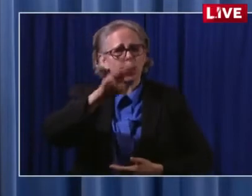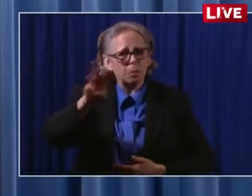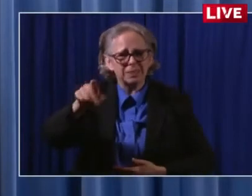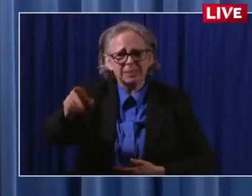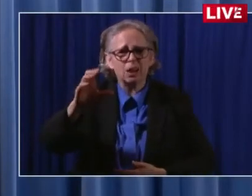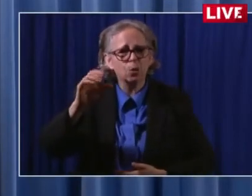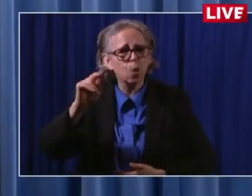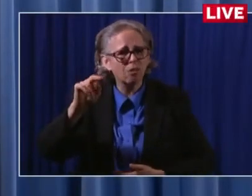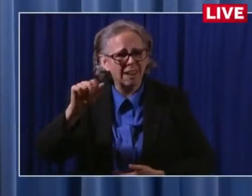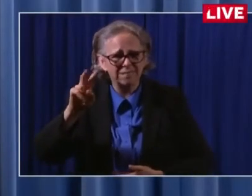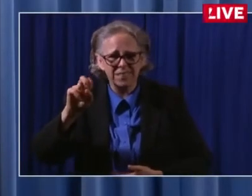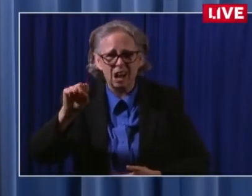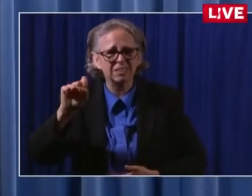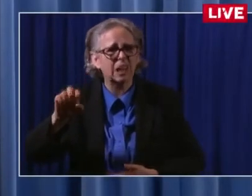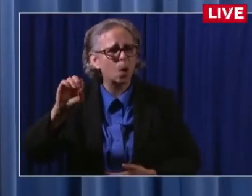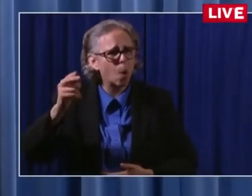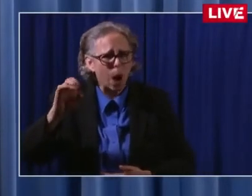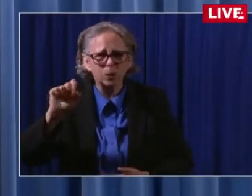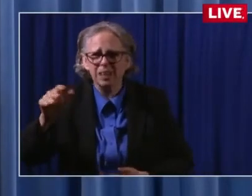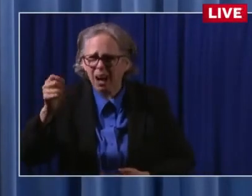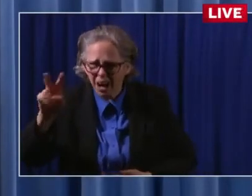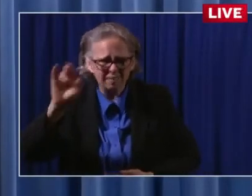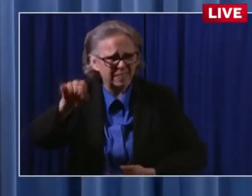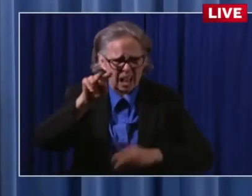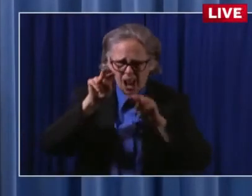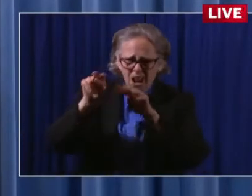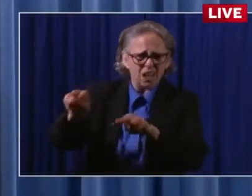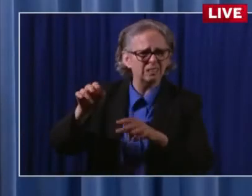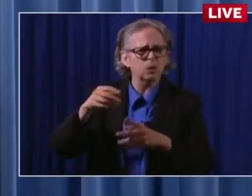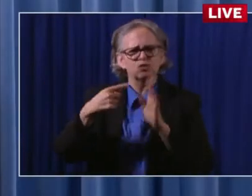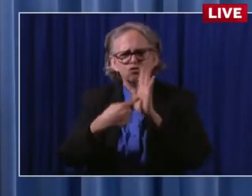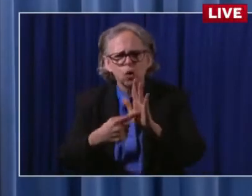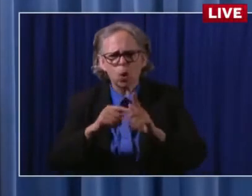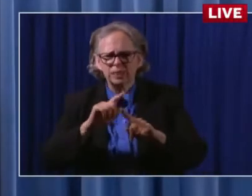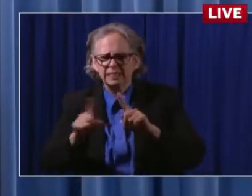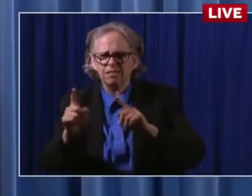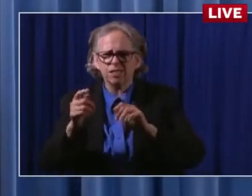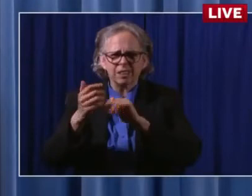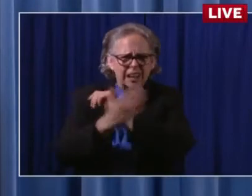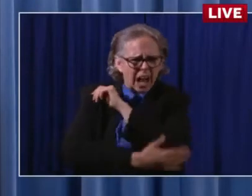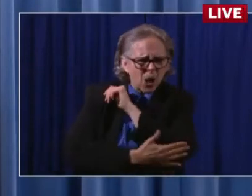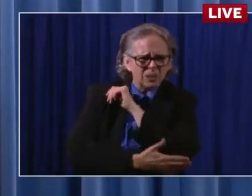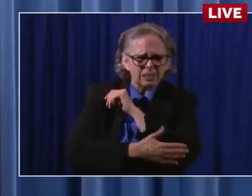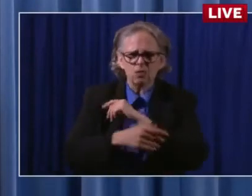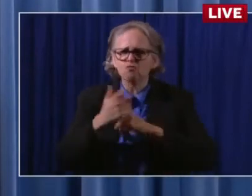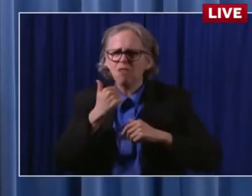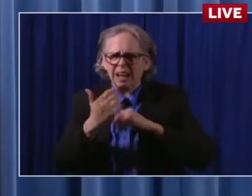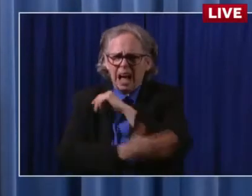THIS IS GOING TO BE POSTED, A BASIC SUMMARY OF EACH OF THE RED COUNTIES.